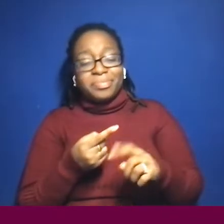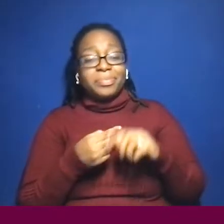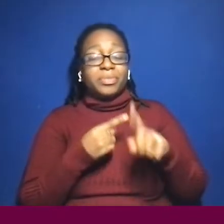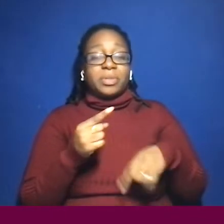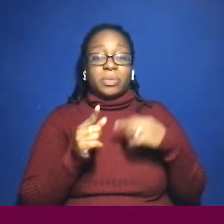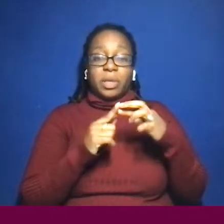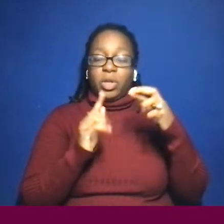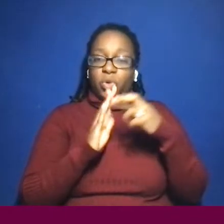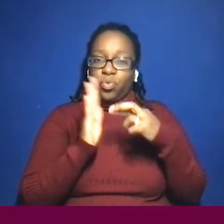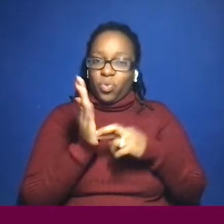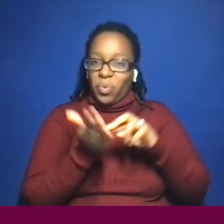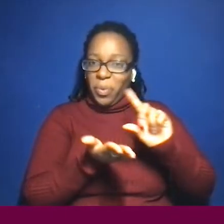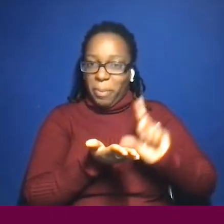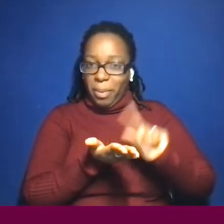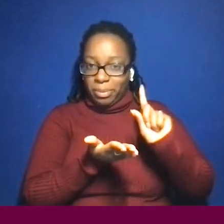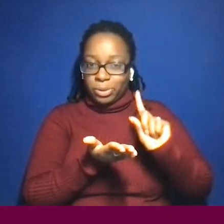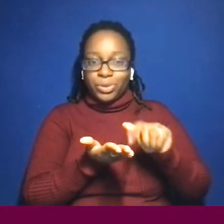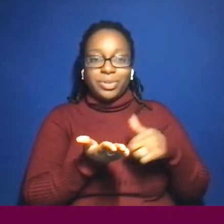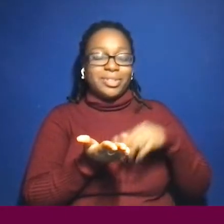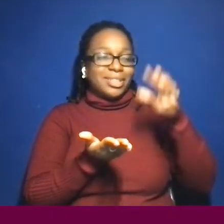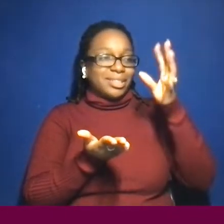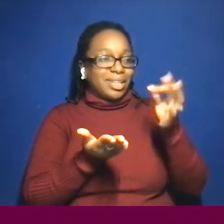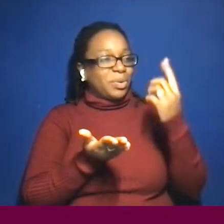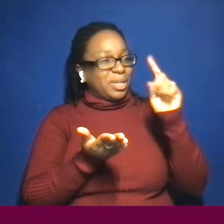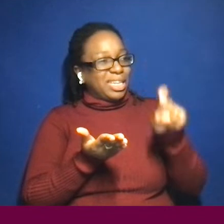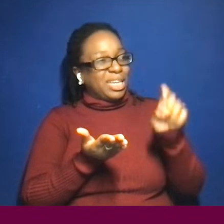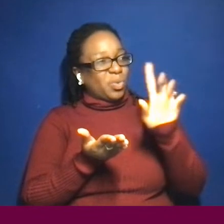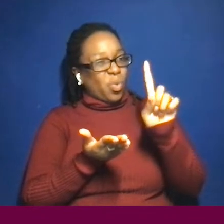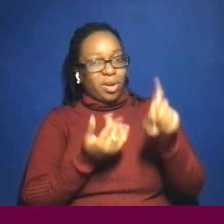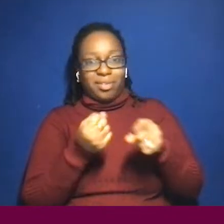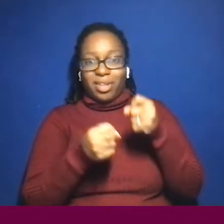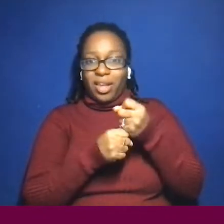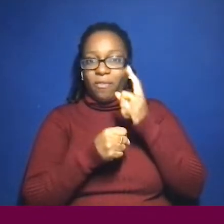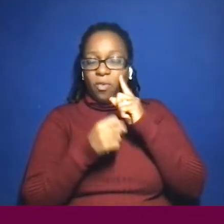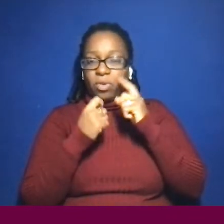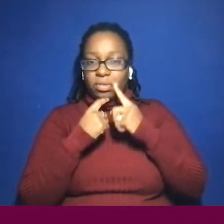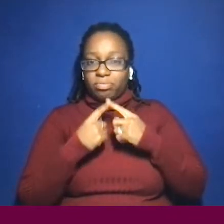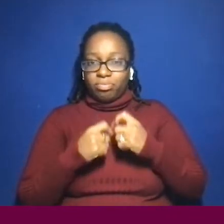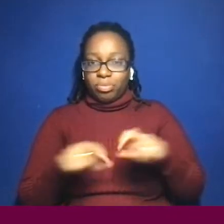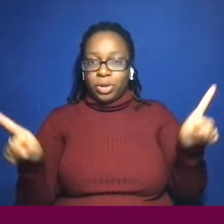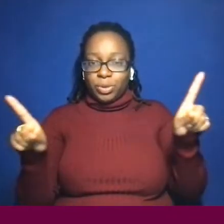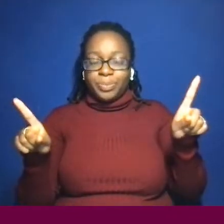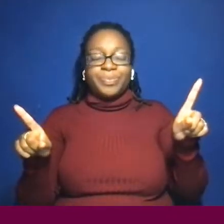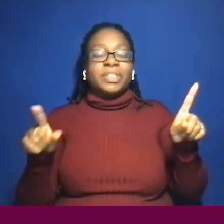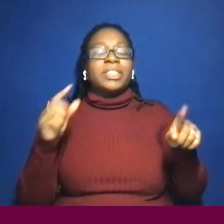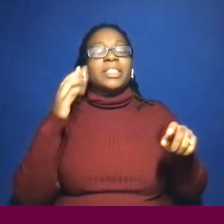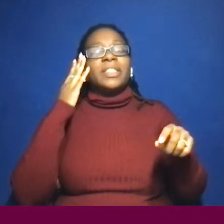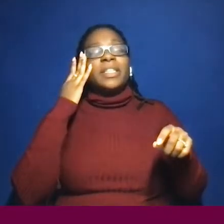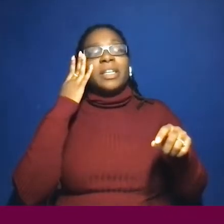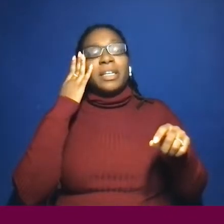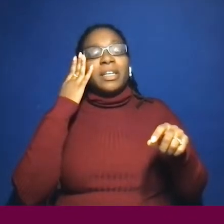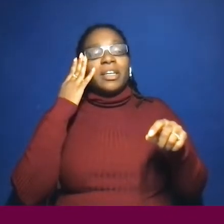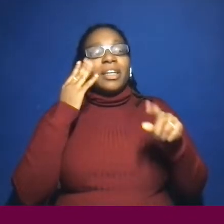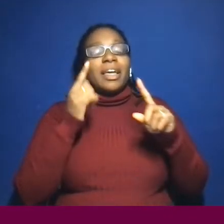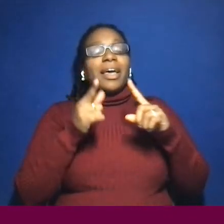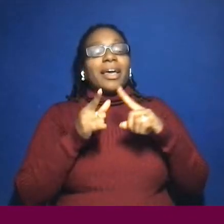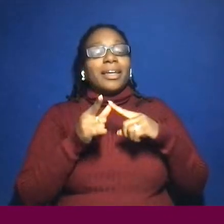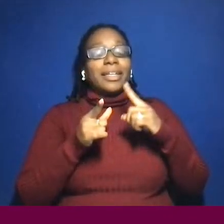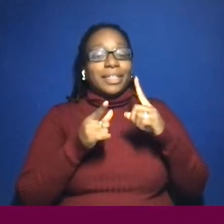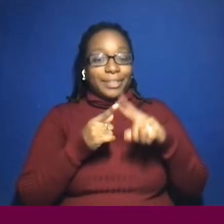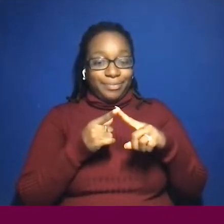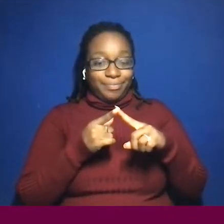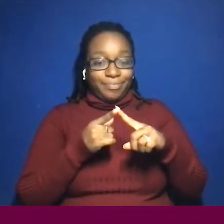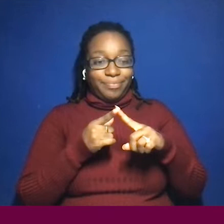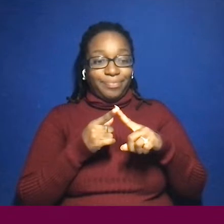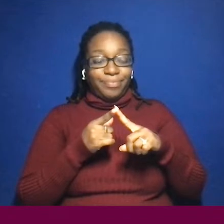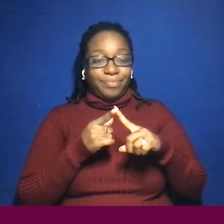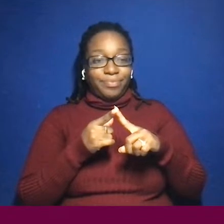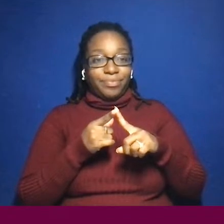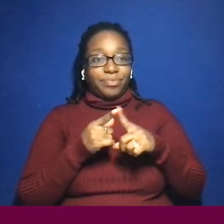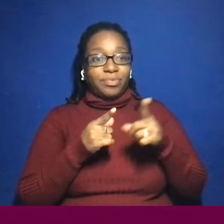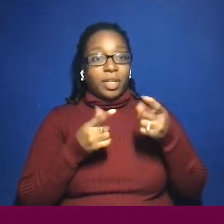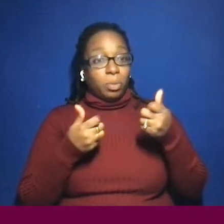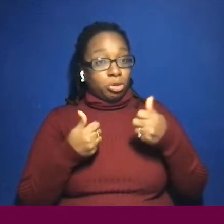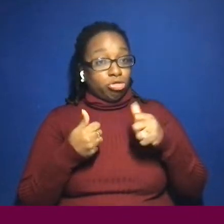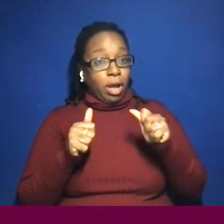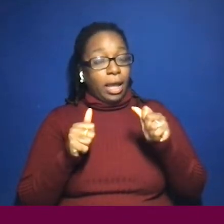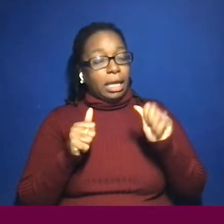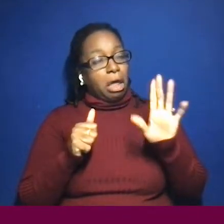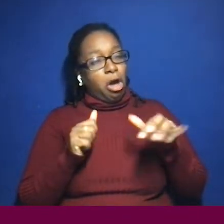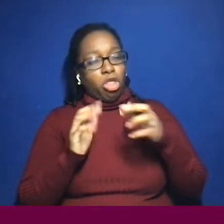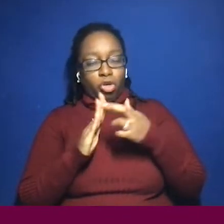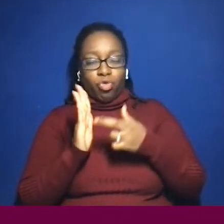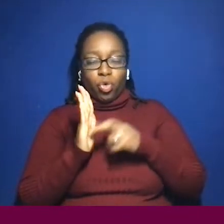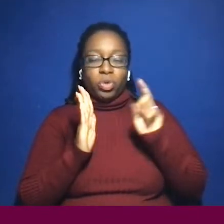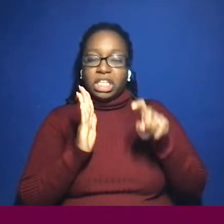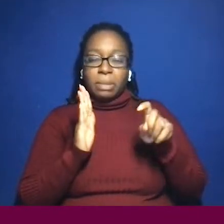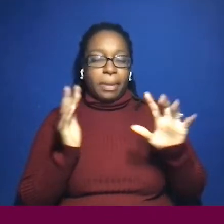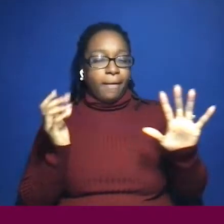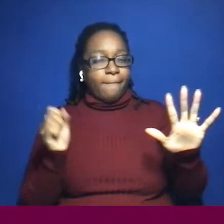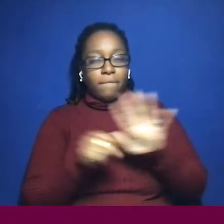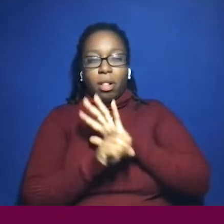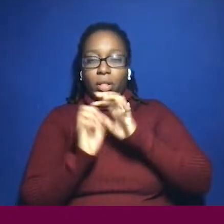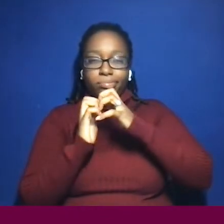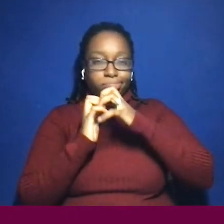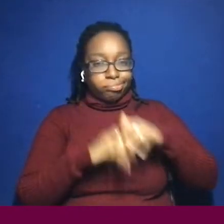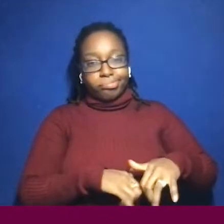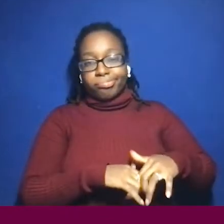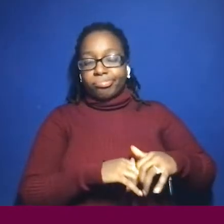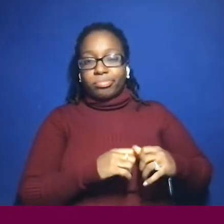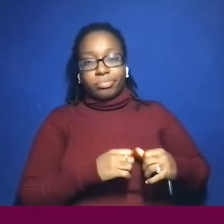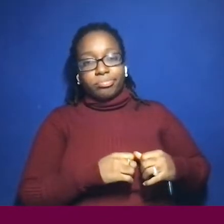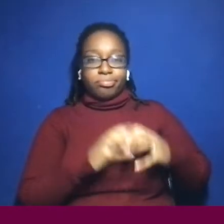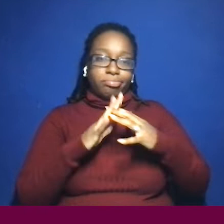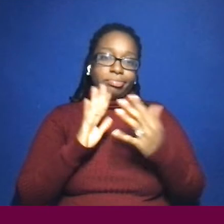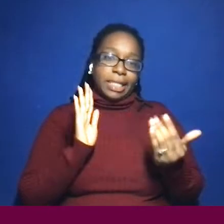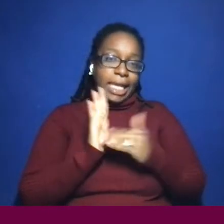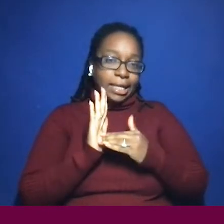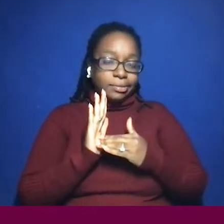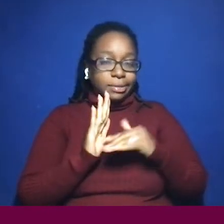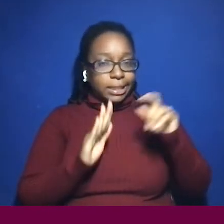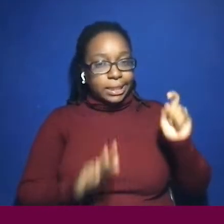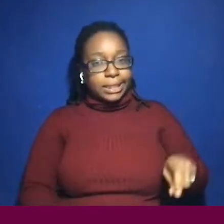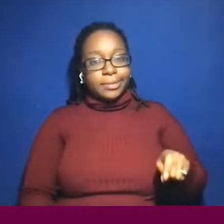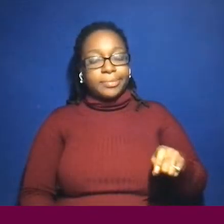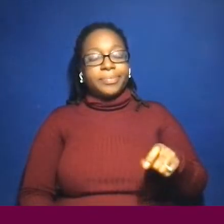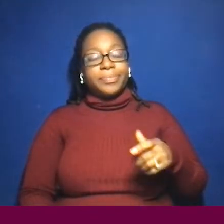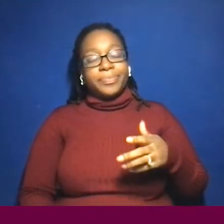was a year to launch it, then there was an effort to dismantle the rule. And of course,